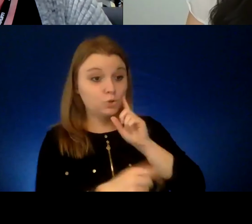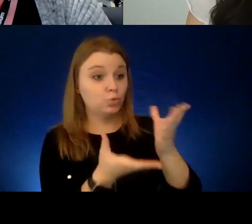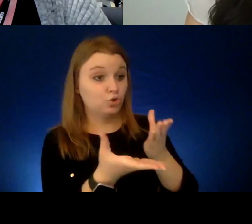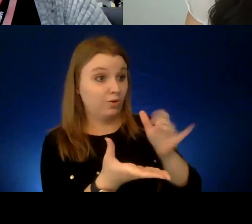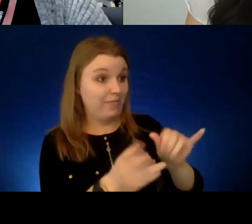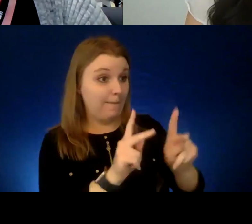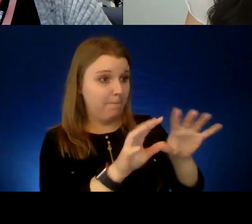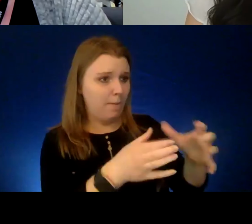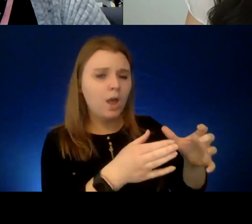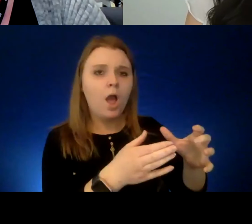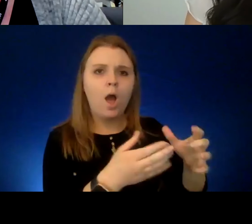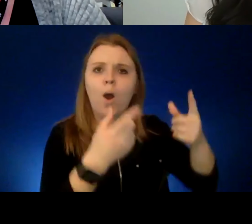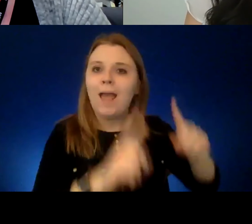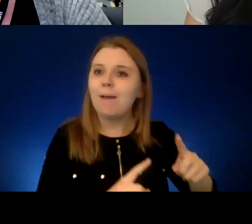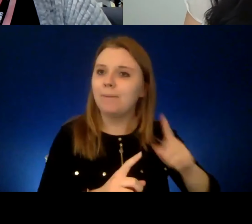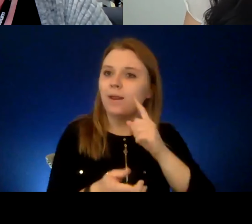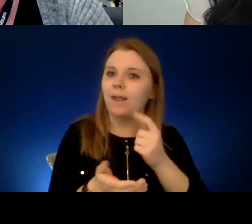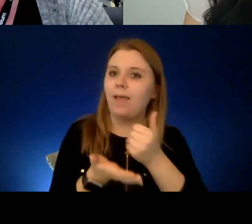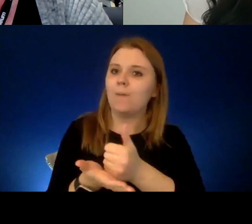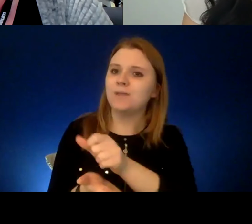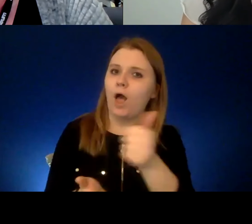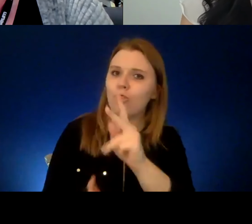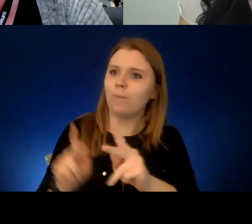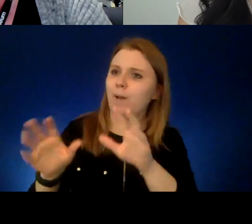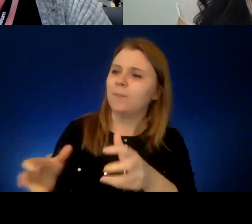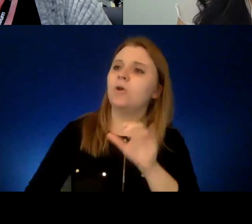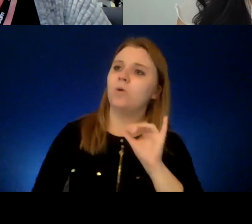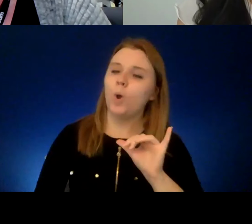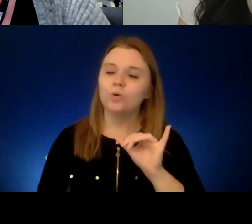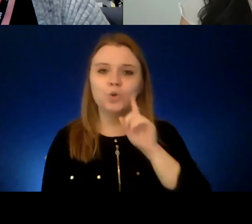And so she ended it by saying "allowing space for people to experiment with access is important,